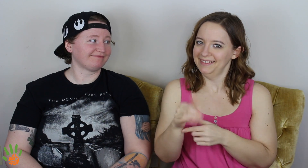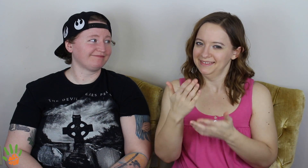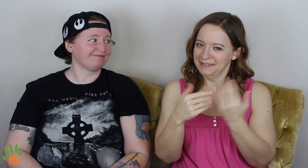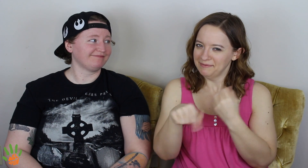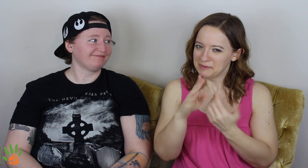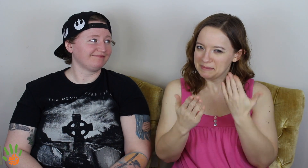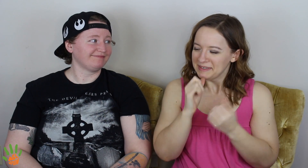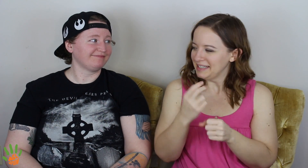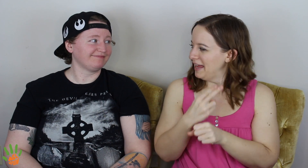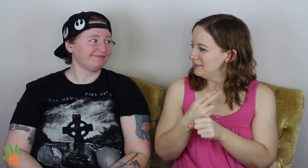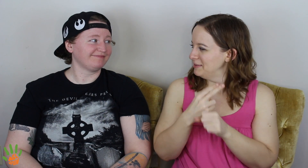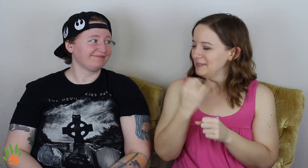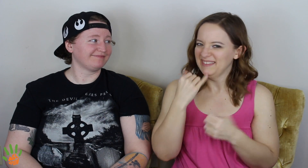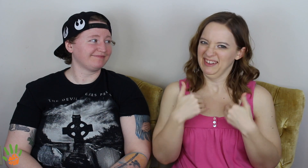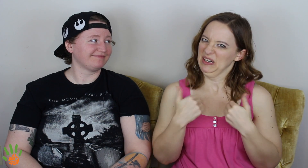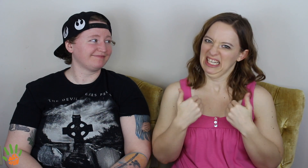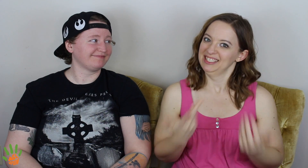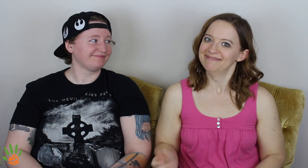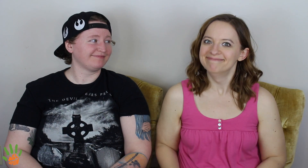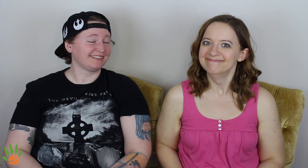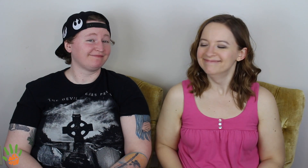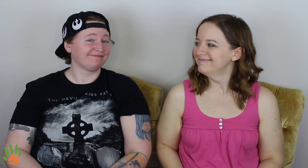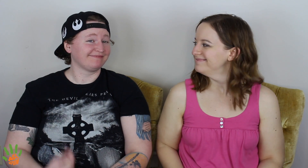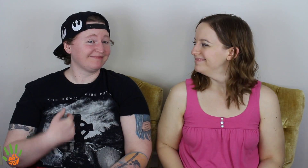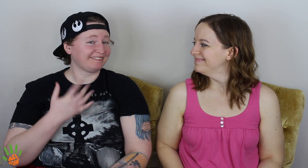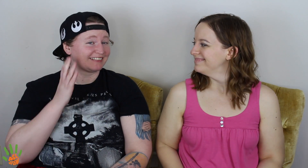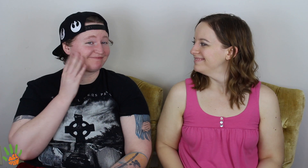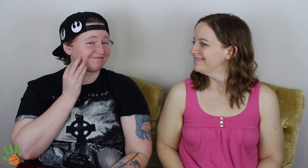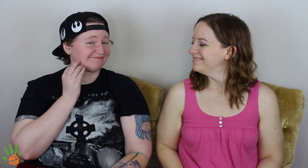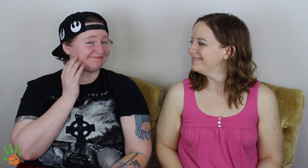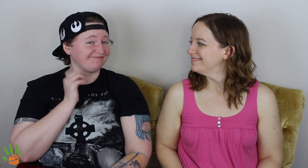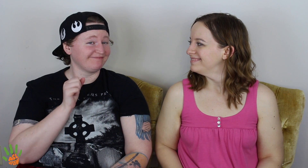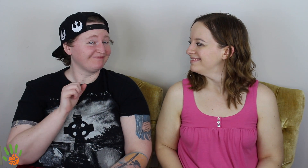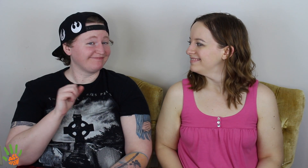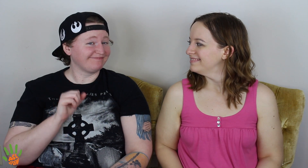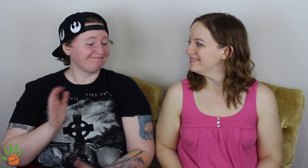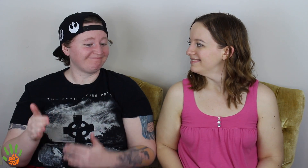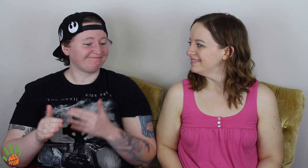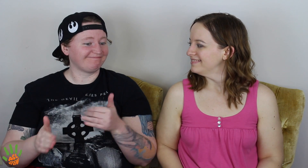Some of you probably never used that because you're too young. Yeah, I've actually used them before.